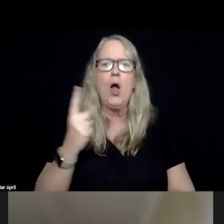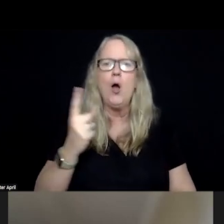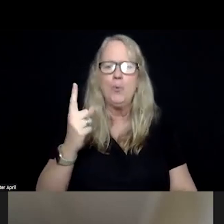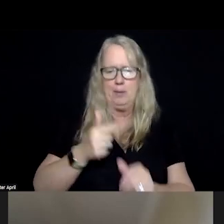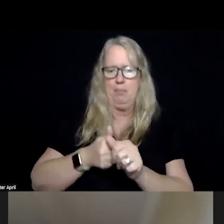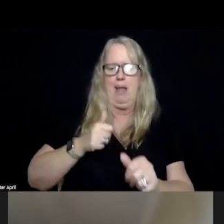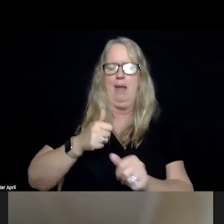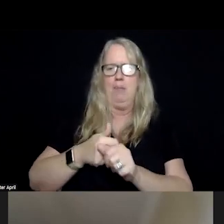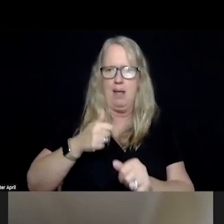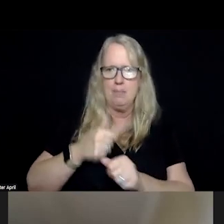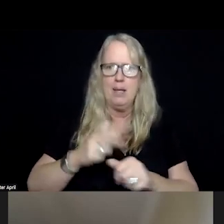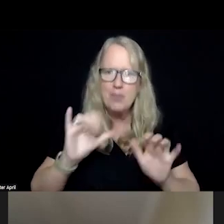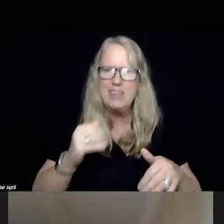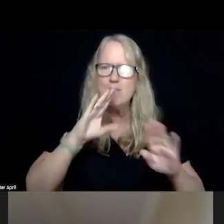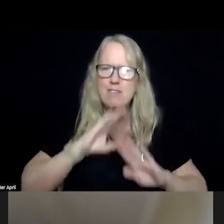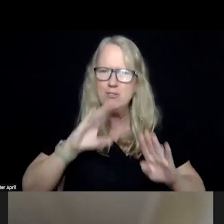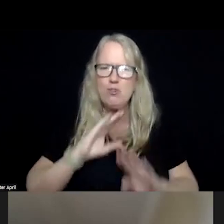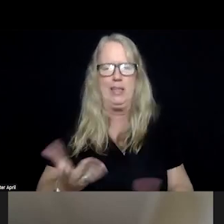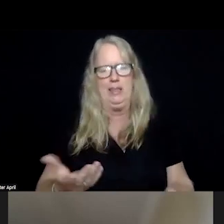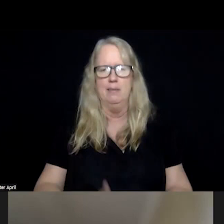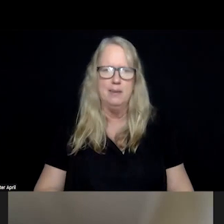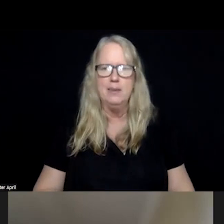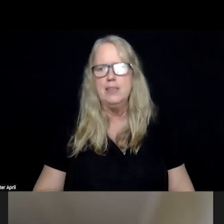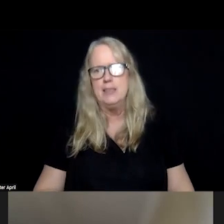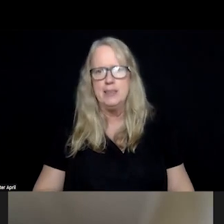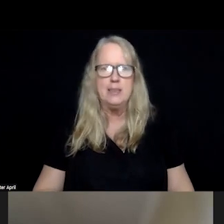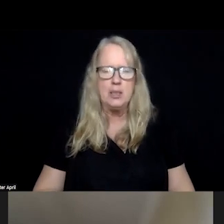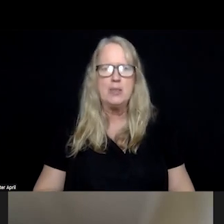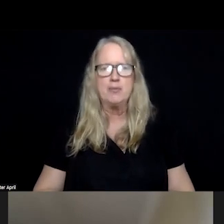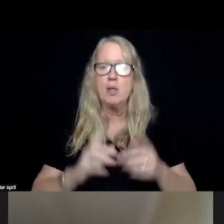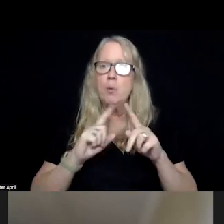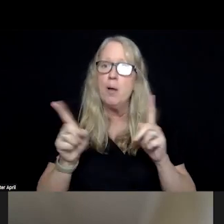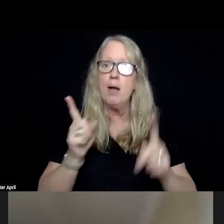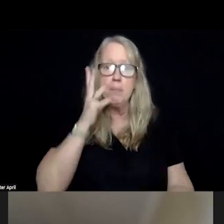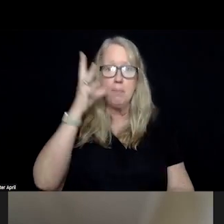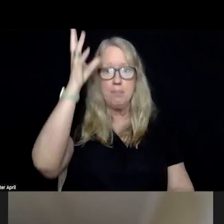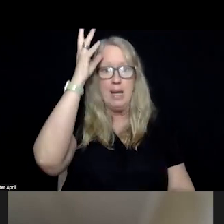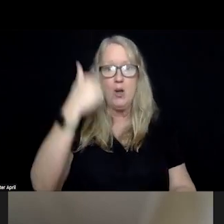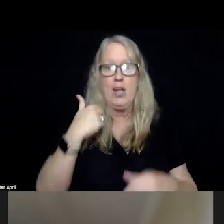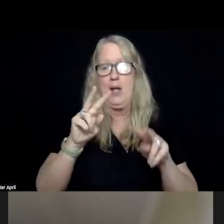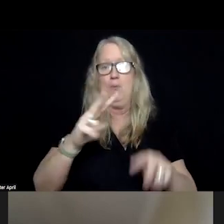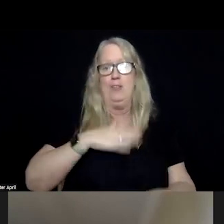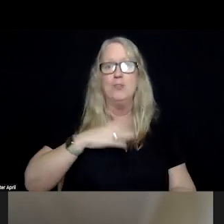BALL, WHICH IS FRUSTRATING, BUT AS A PARENT AND WATCHING MY TEN-YEAR OLD AND 15-YEAR